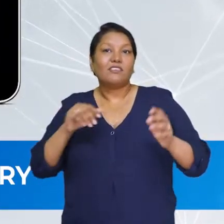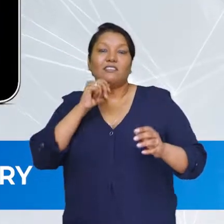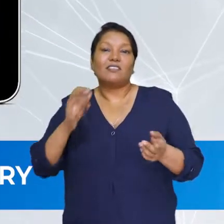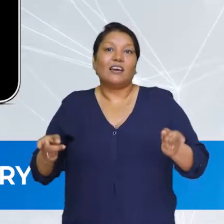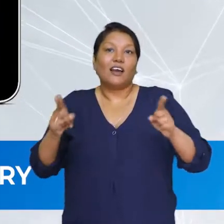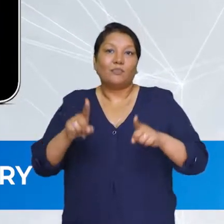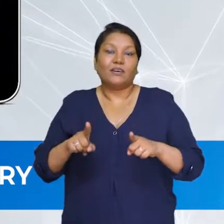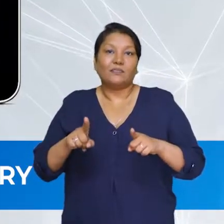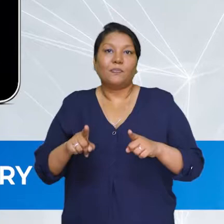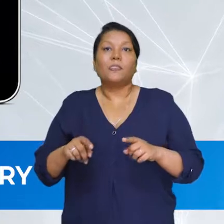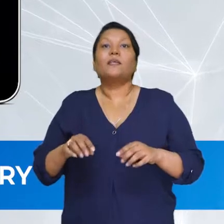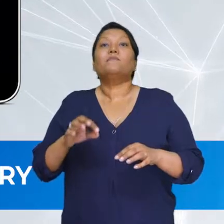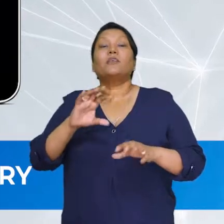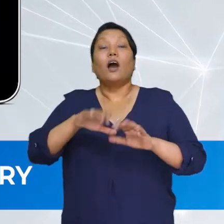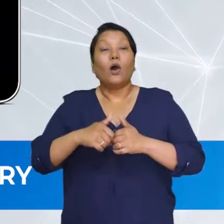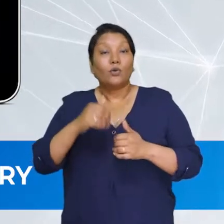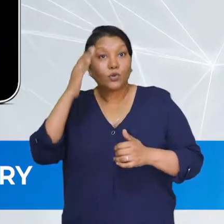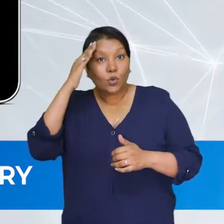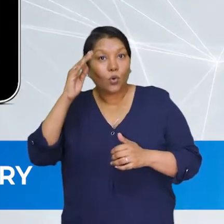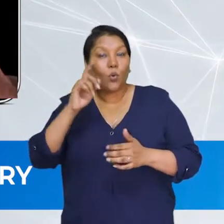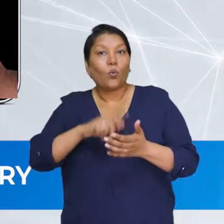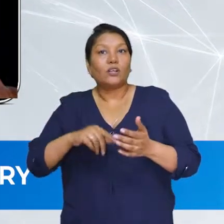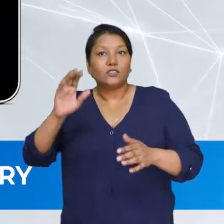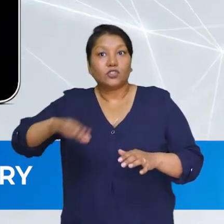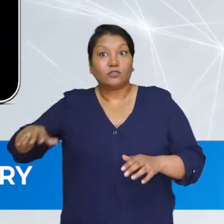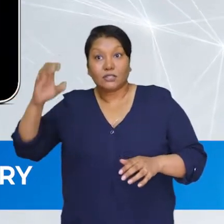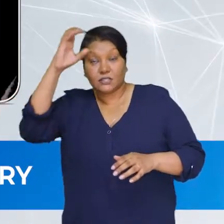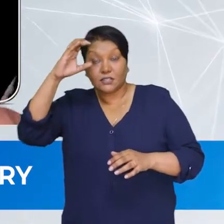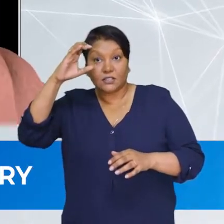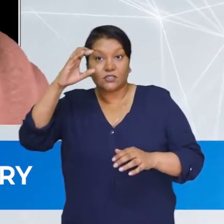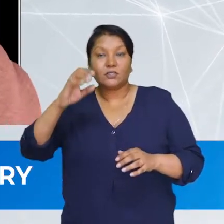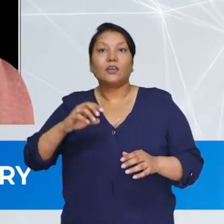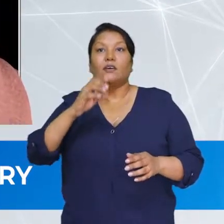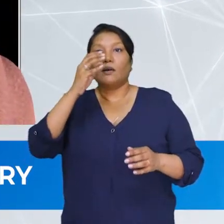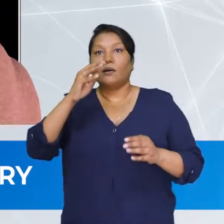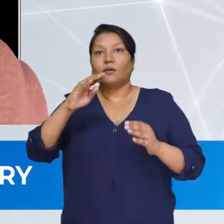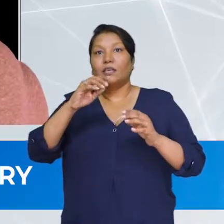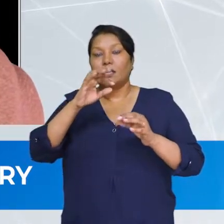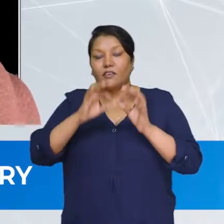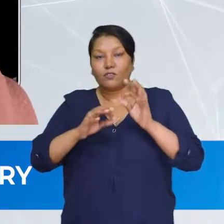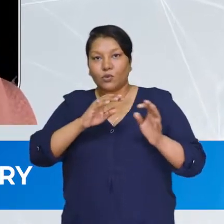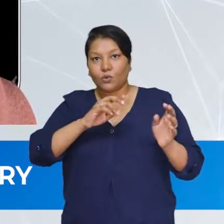the top labelled history which upon clicking you can see the recently visited websites.